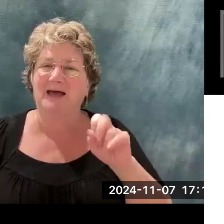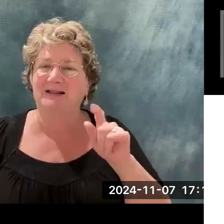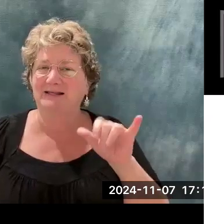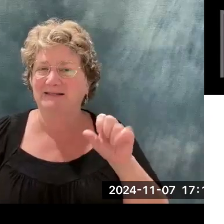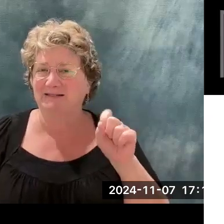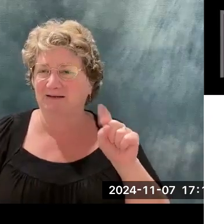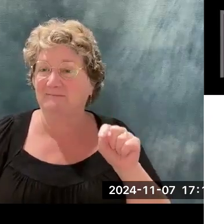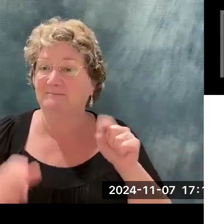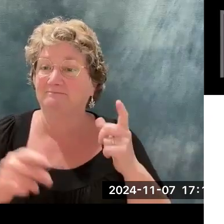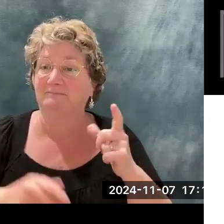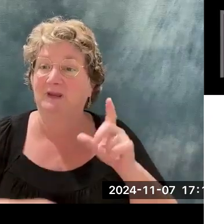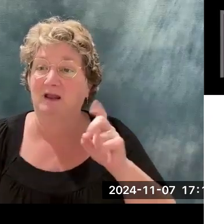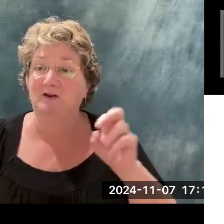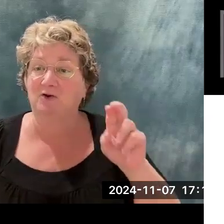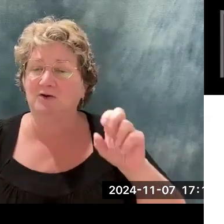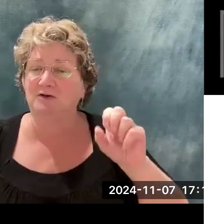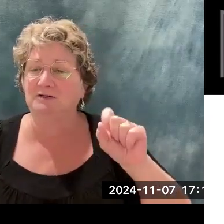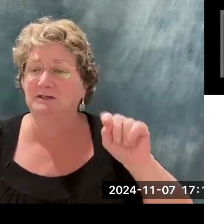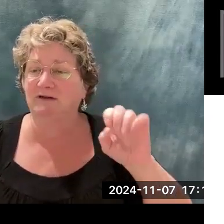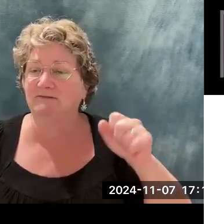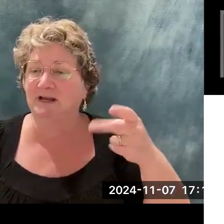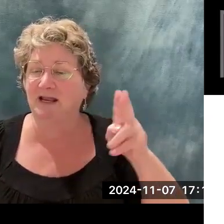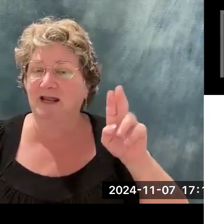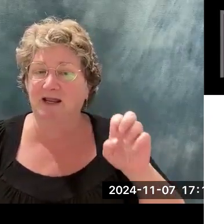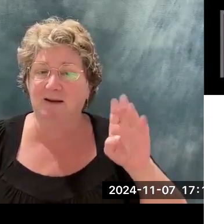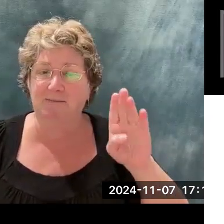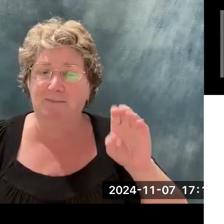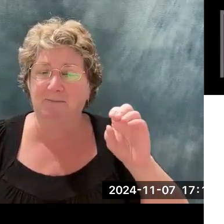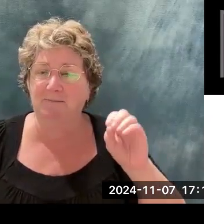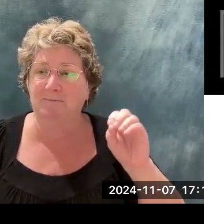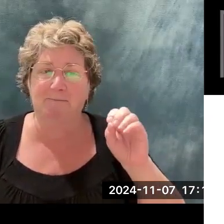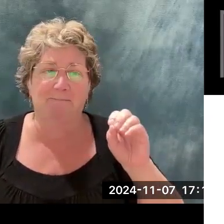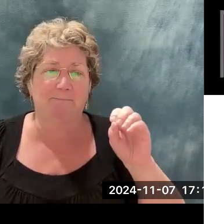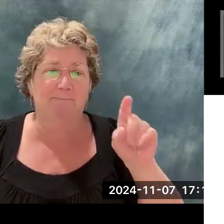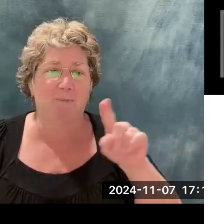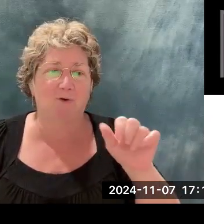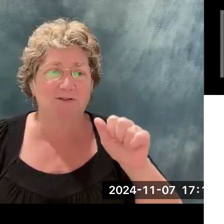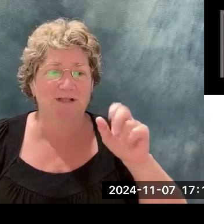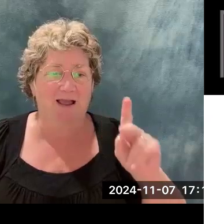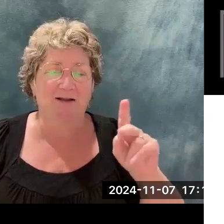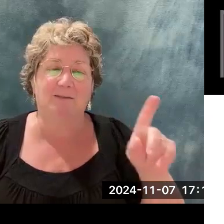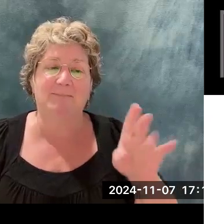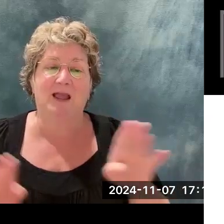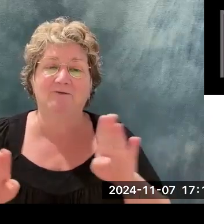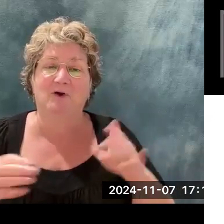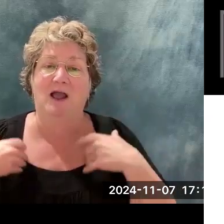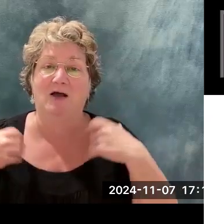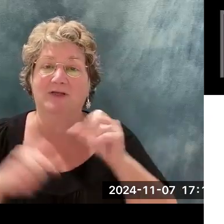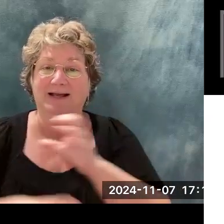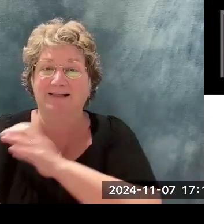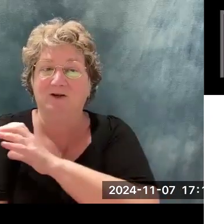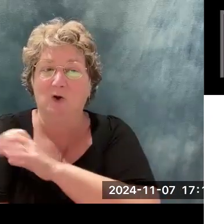Clinical Manager at the Department of Children and Families in Connecticut. In her role, she oversees the Children's Community